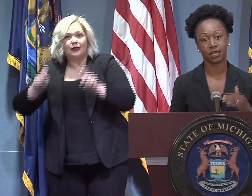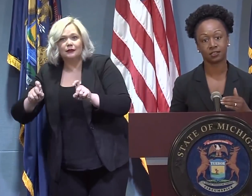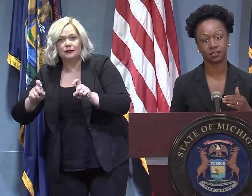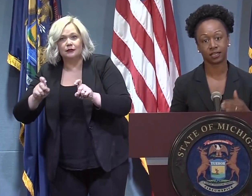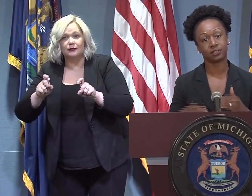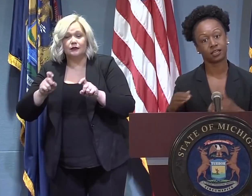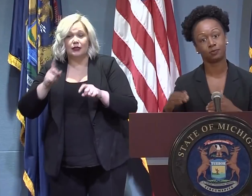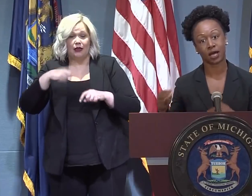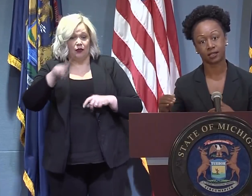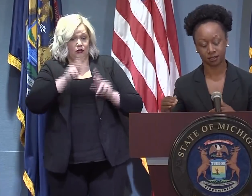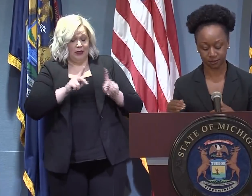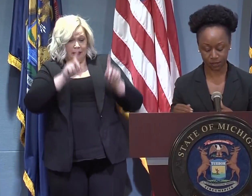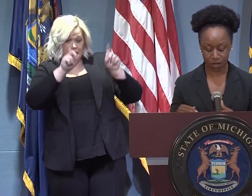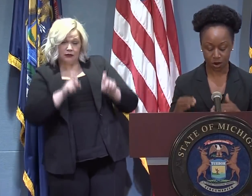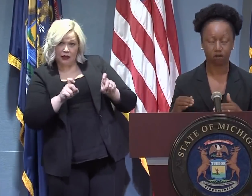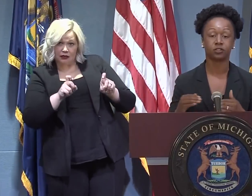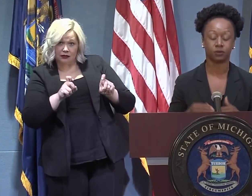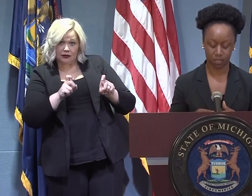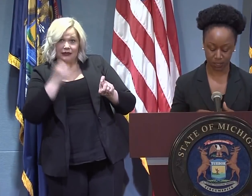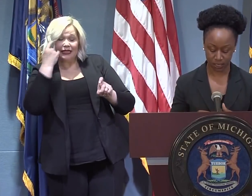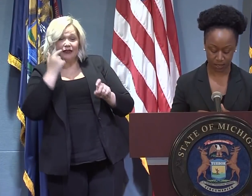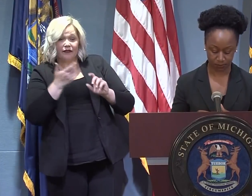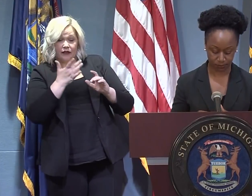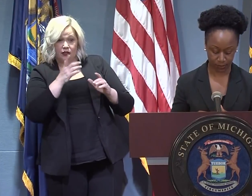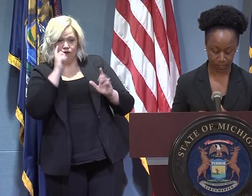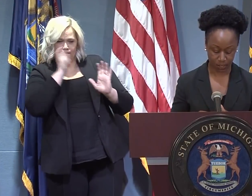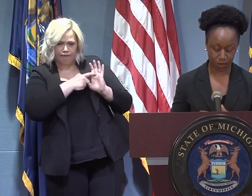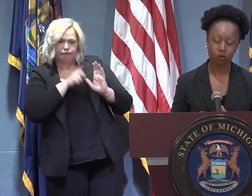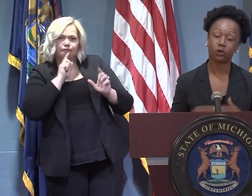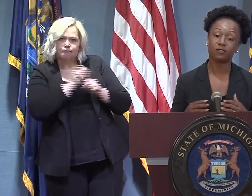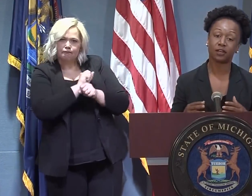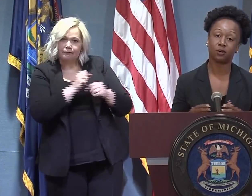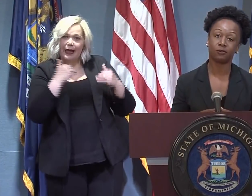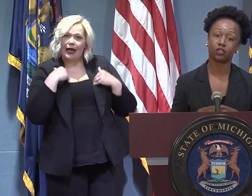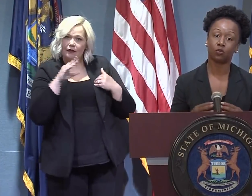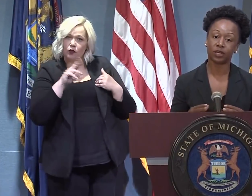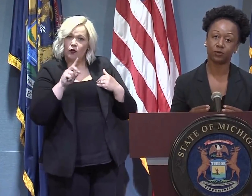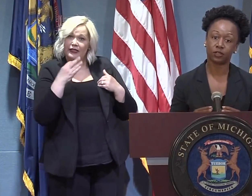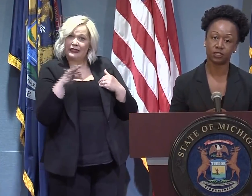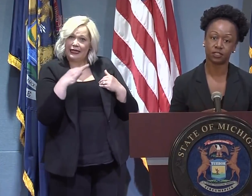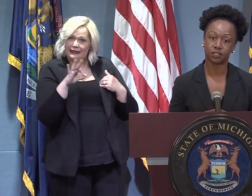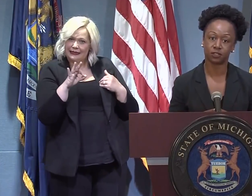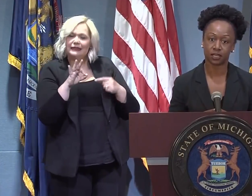WE WANT TO SEE SUFFICIENT NUMBERS OF PEOPLE BEING TESTED AND THE PROPORTION OF THOSE TESTED THAT TEST POSITIVE COMING